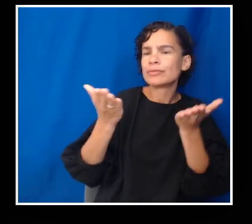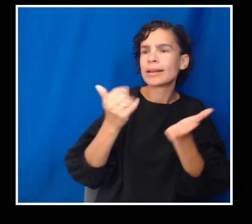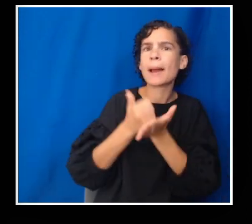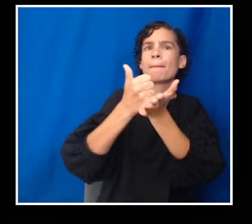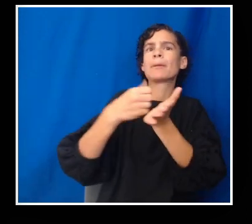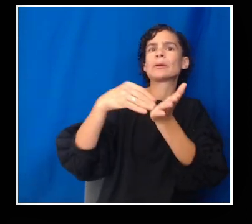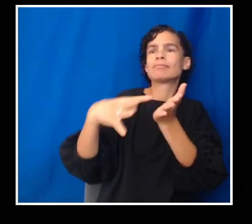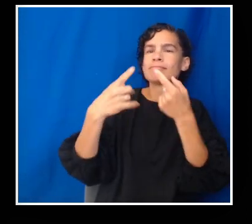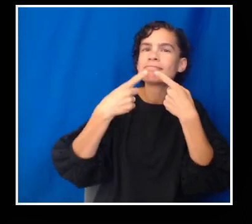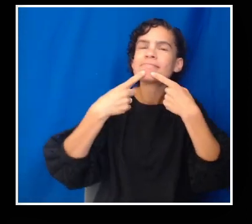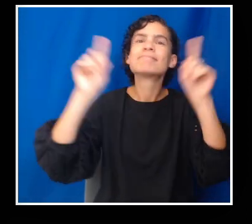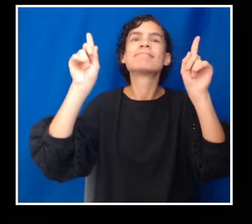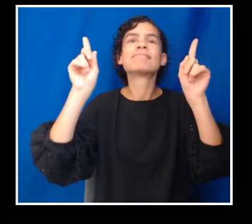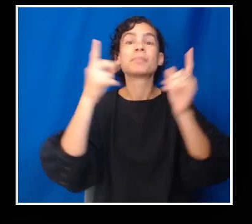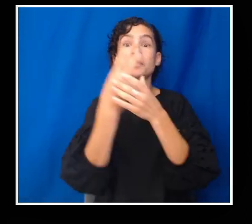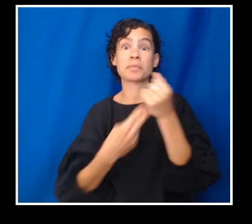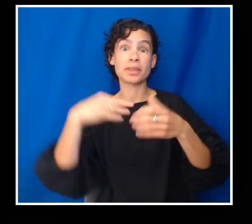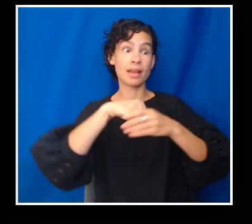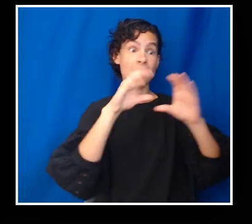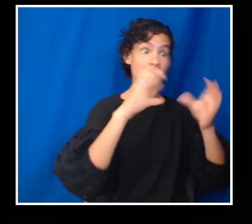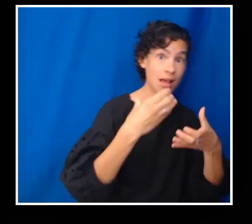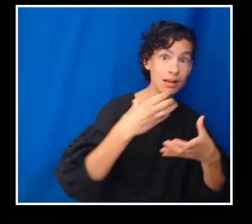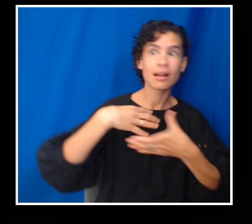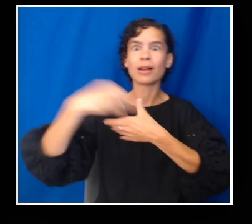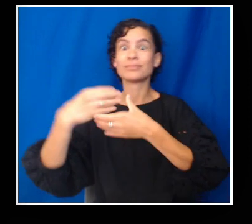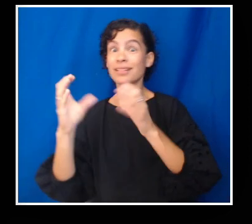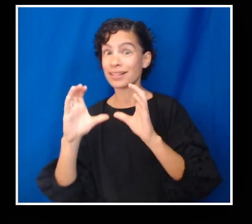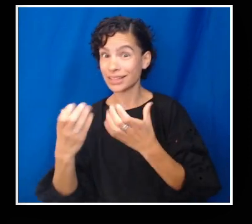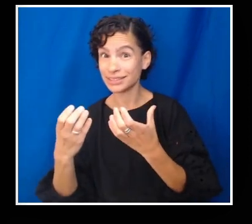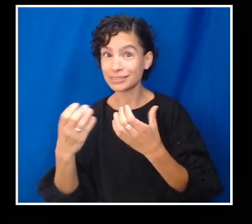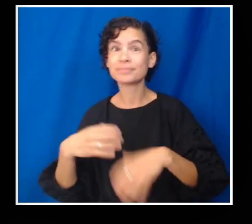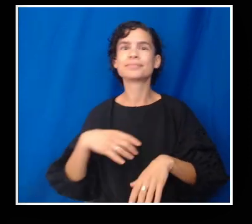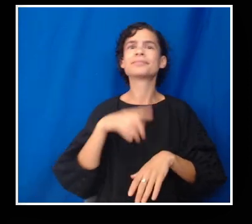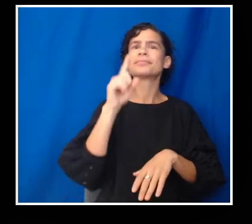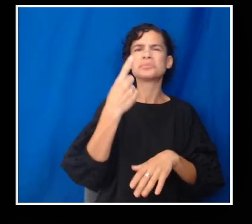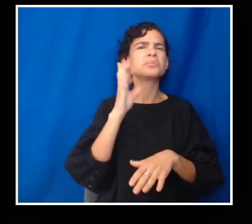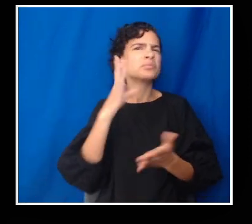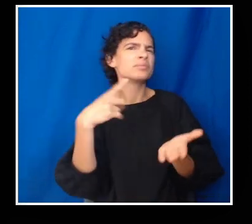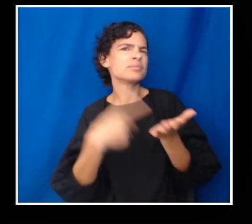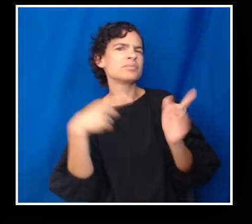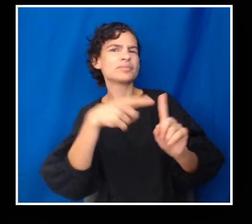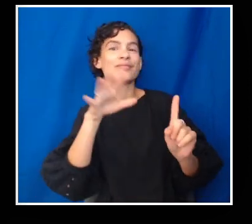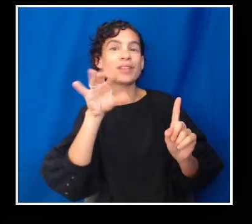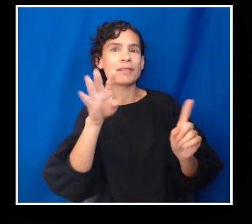that will help the student reach their goals - both inside and outside the classroom. First, let’s talk about 504 Plans.